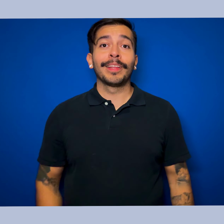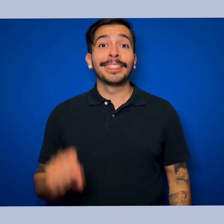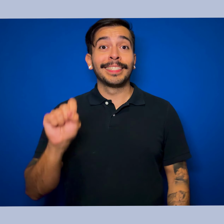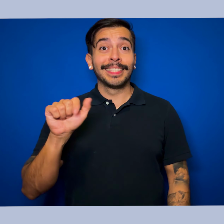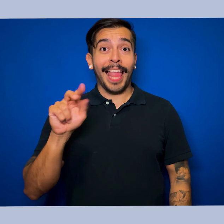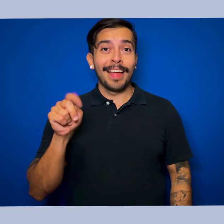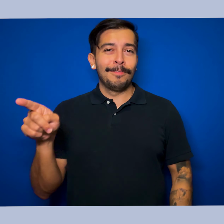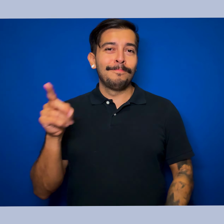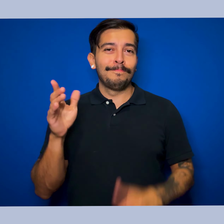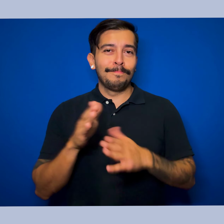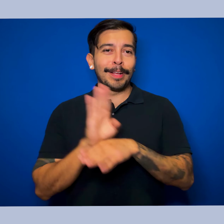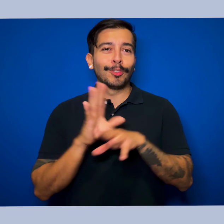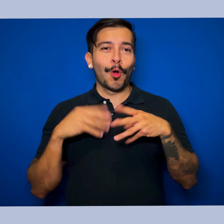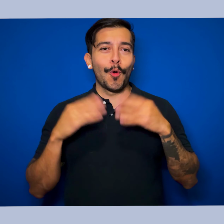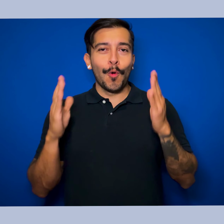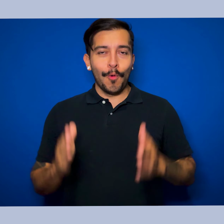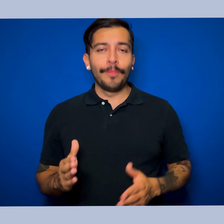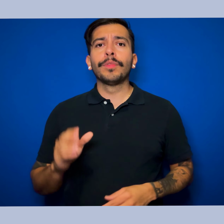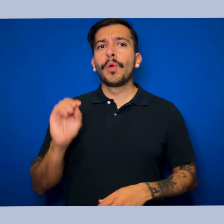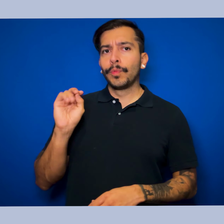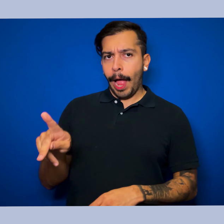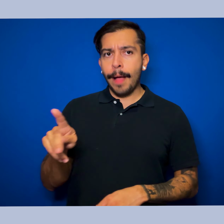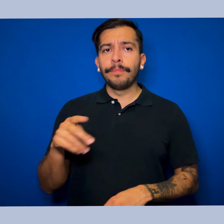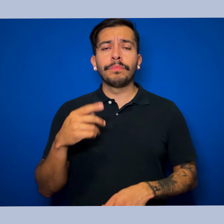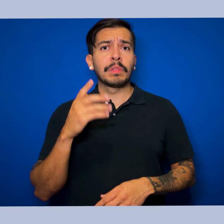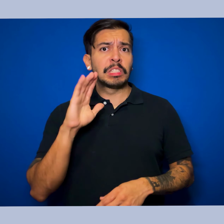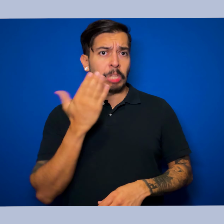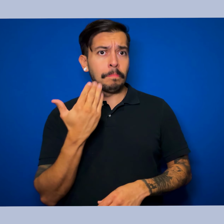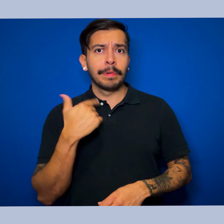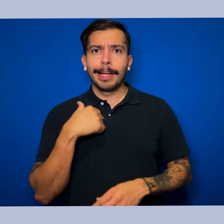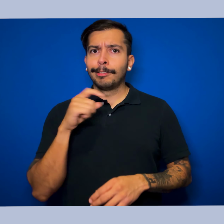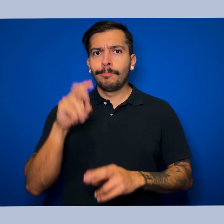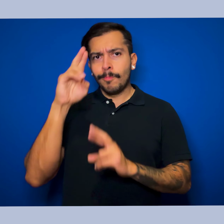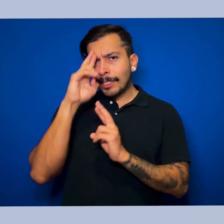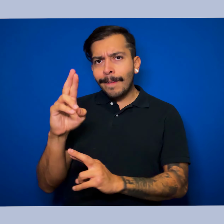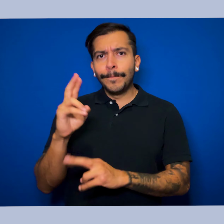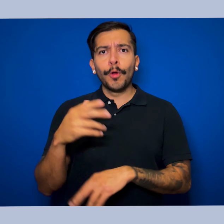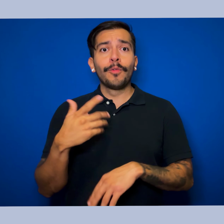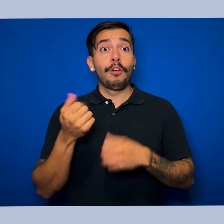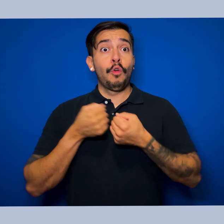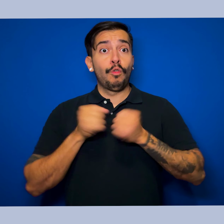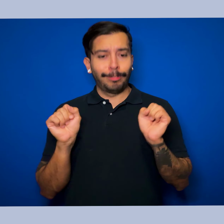Stan, Small business Owner. Okay. It sounds like I should just be respectful and take the disclosure